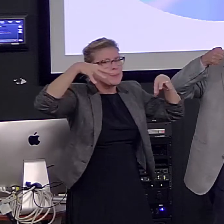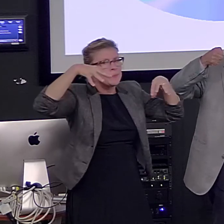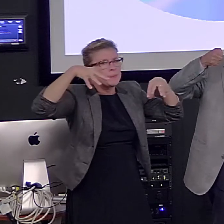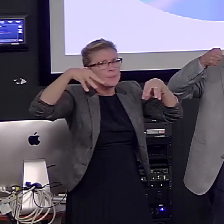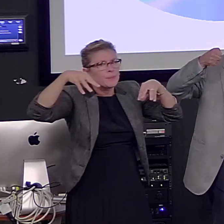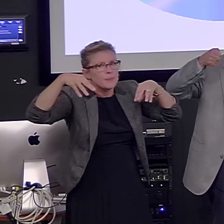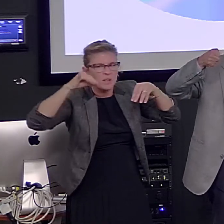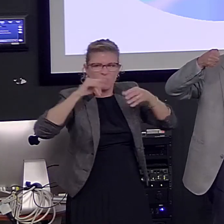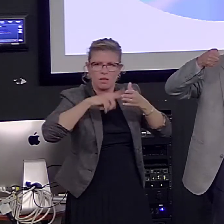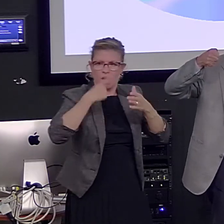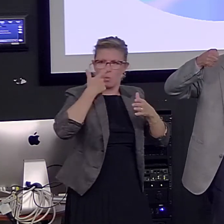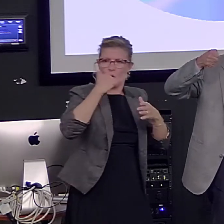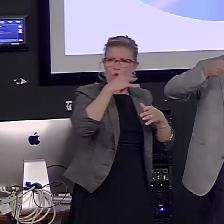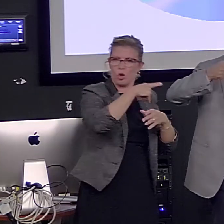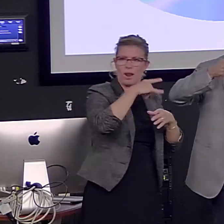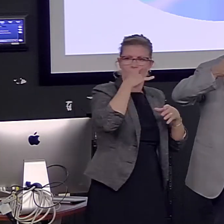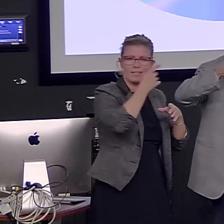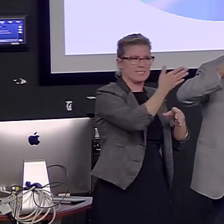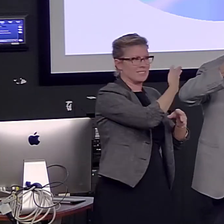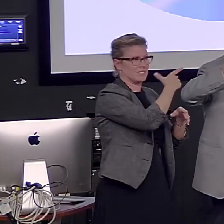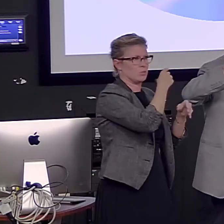these children in this alpha range.